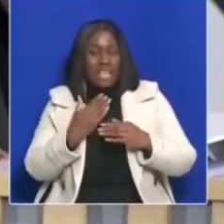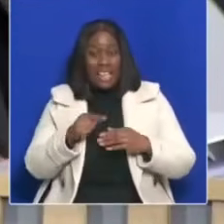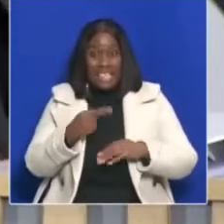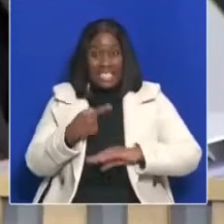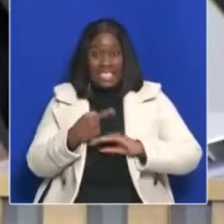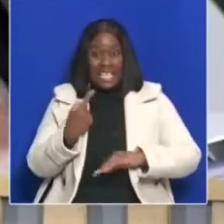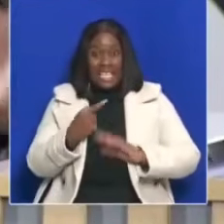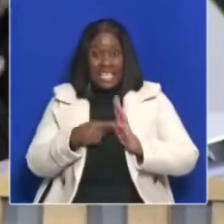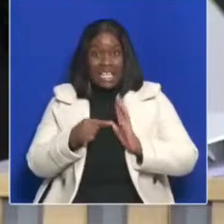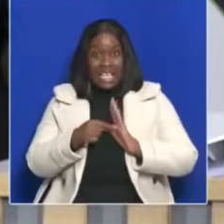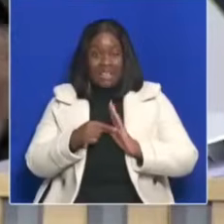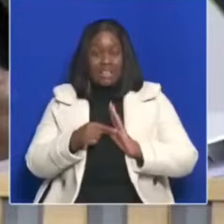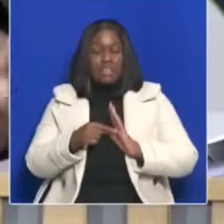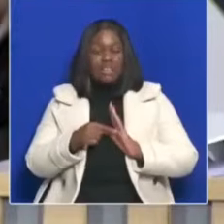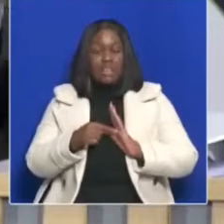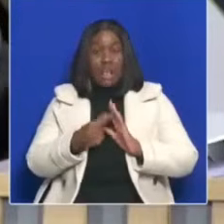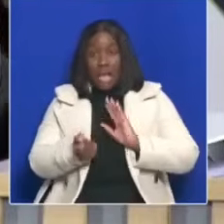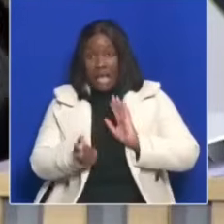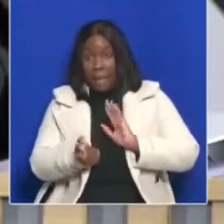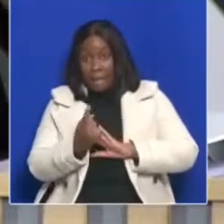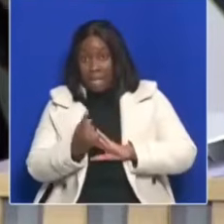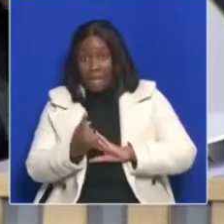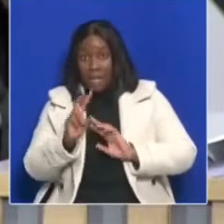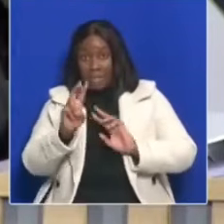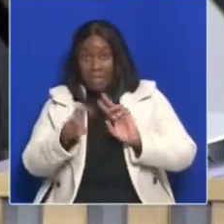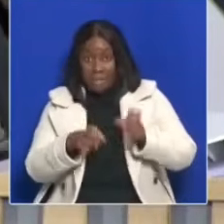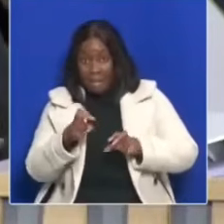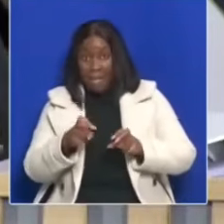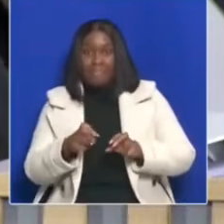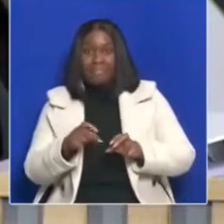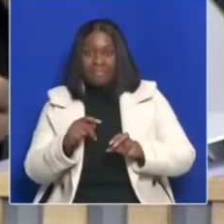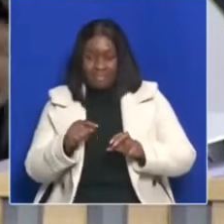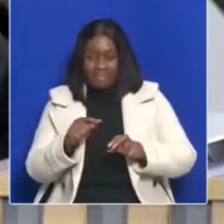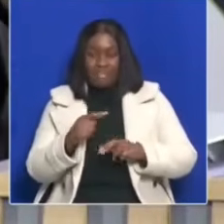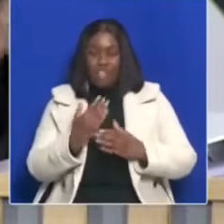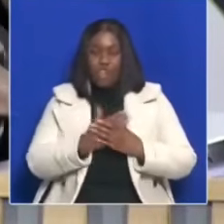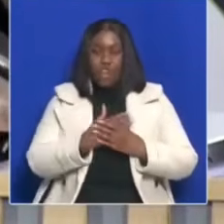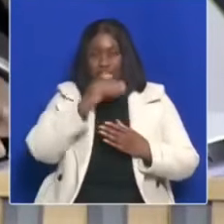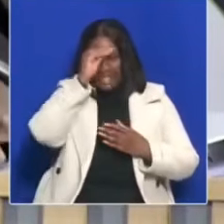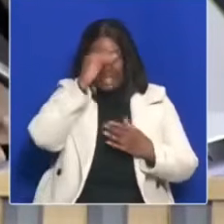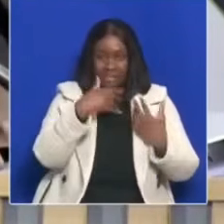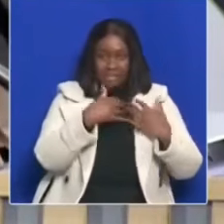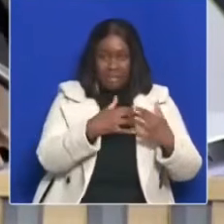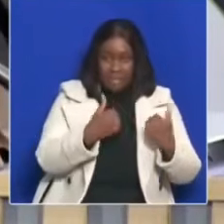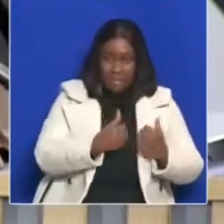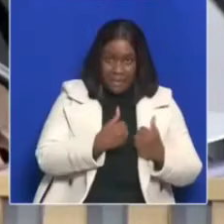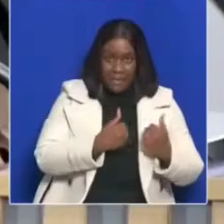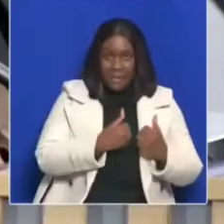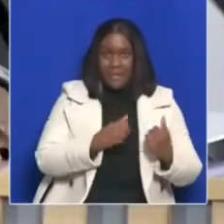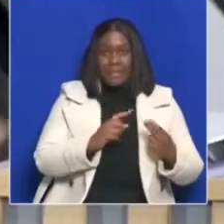place there is an investigating officer that is identified to investigate that case